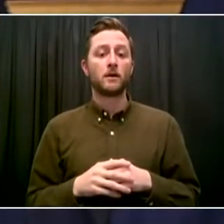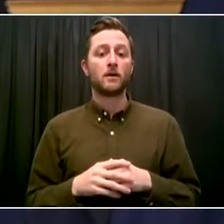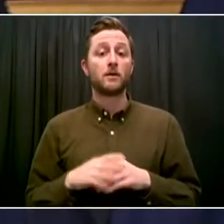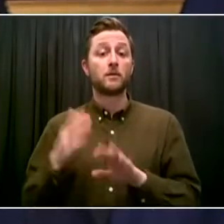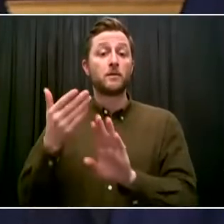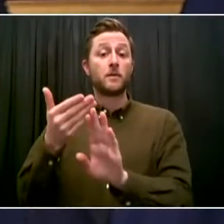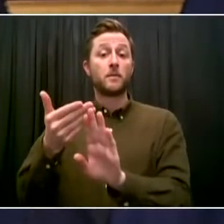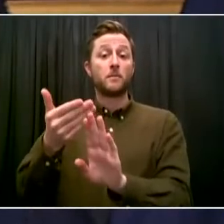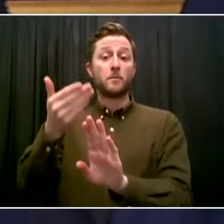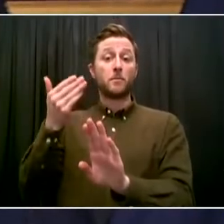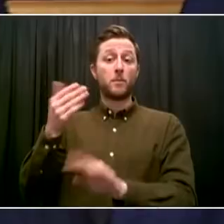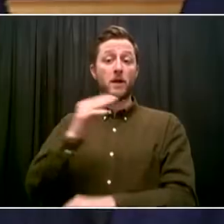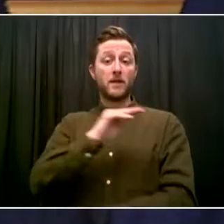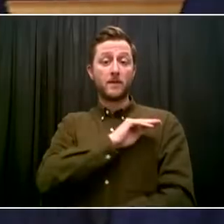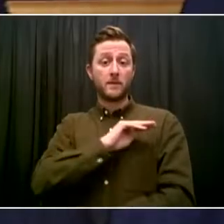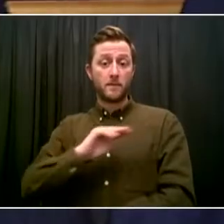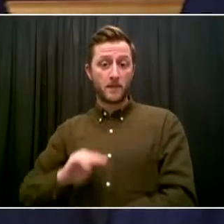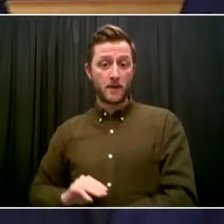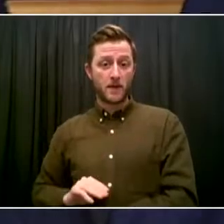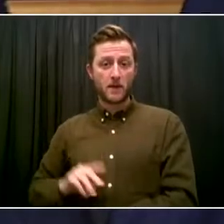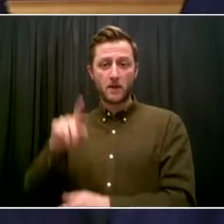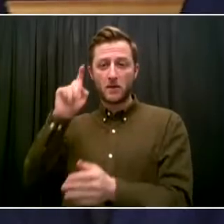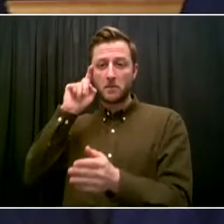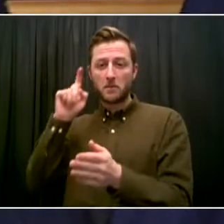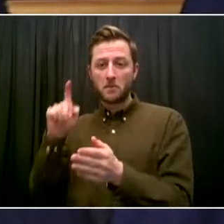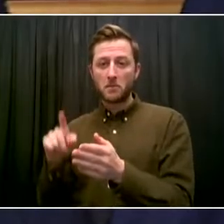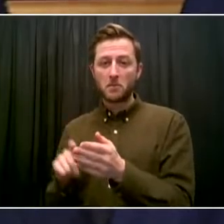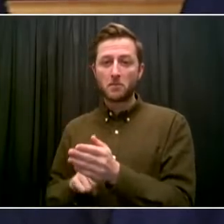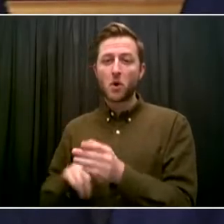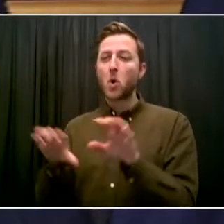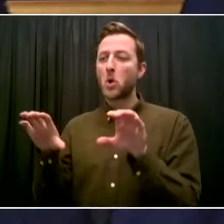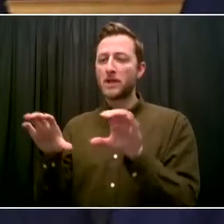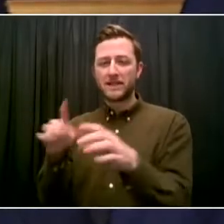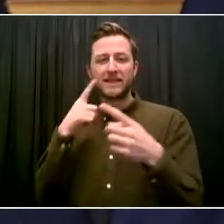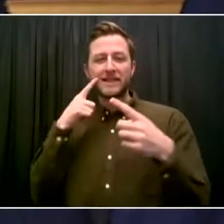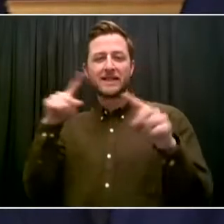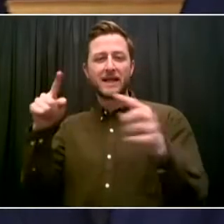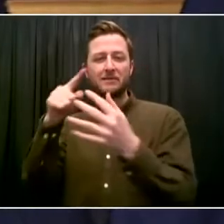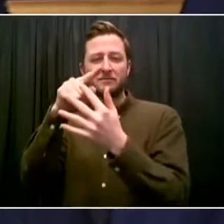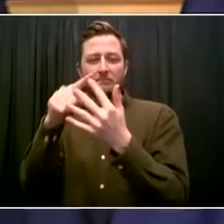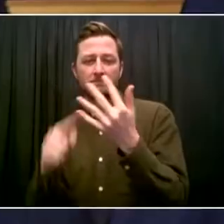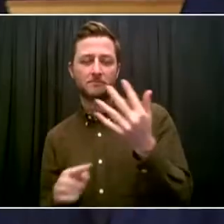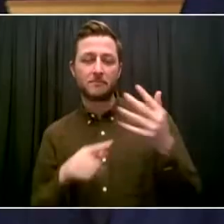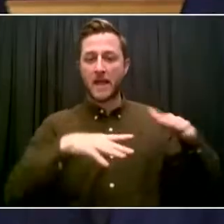NEW YORKERS, NOTICE I HAVE NOT SAID THIS AT ALL. I DID NOT POINT TO THE PREVIOUS